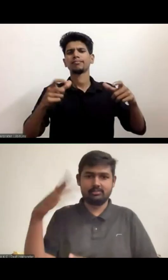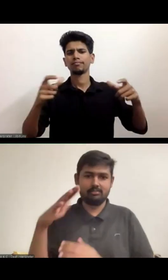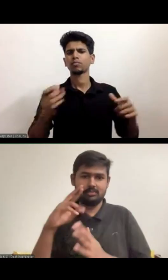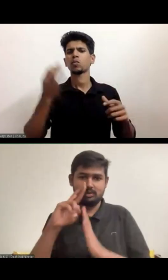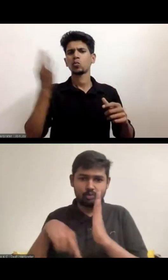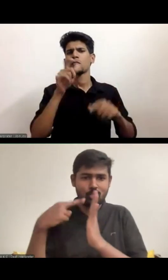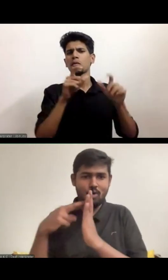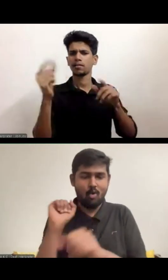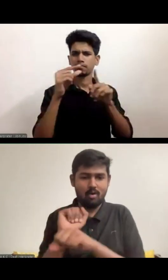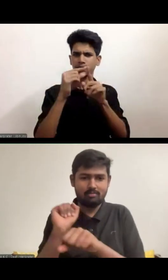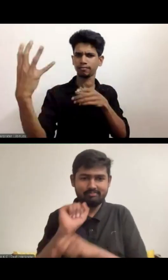Internet governance forums.